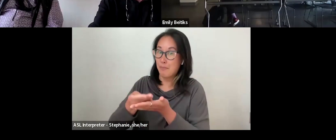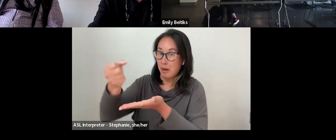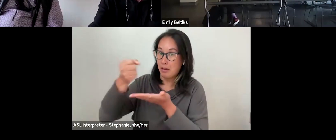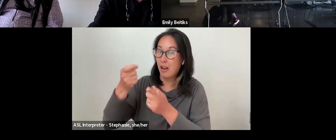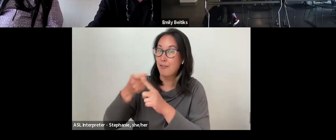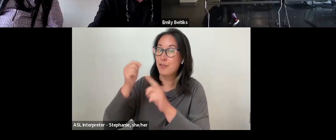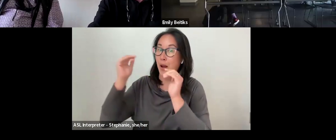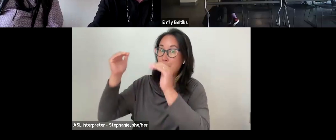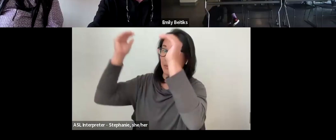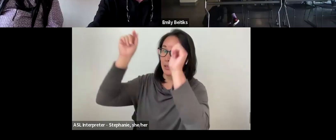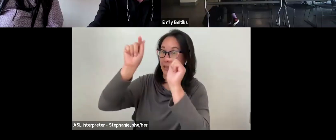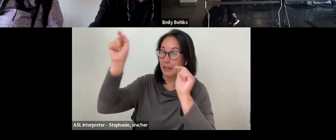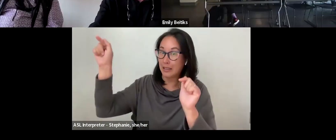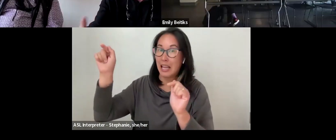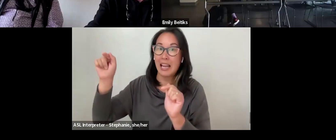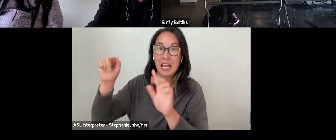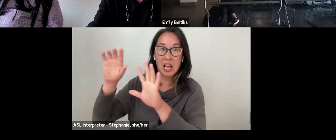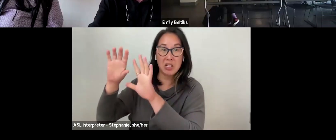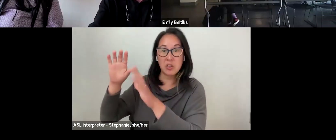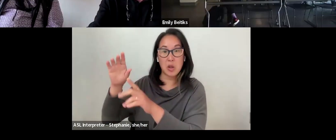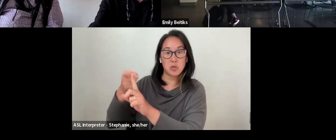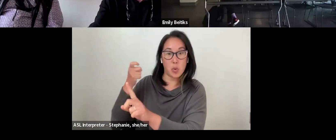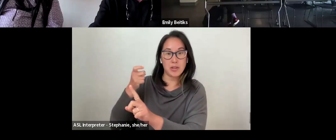NIH being the best, but federal funding.